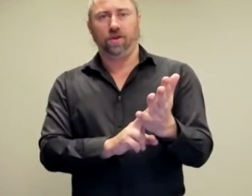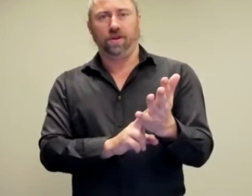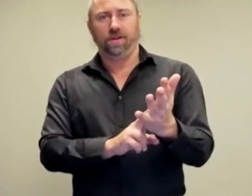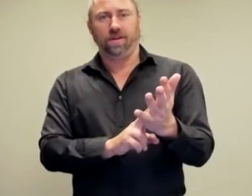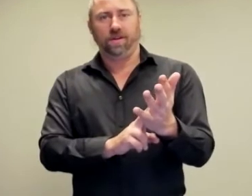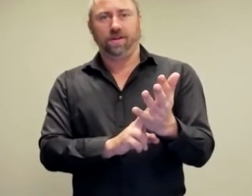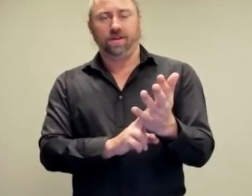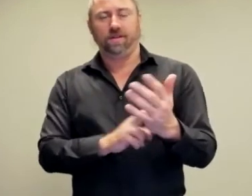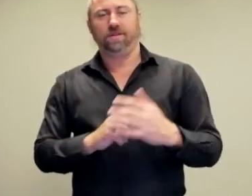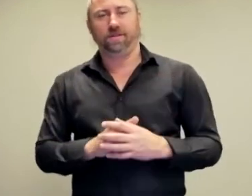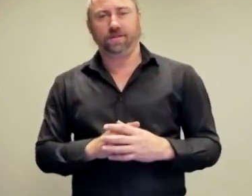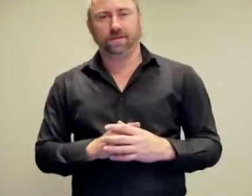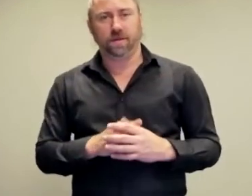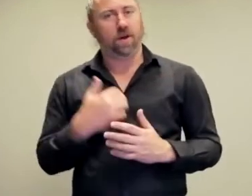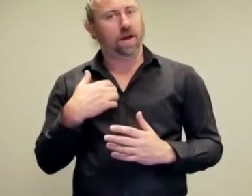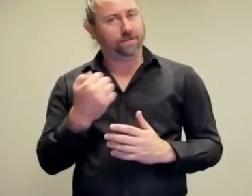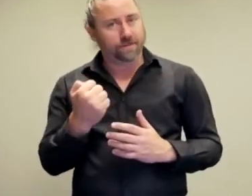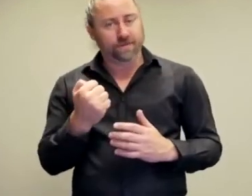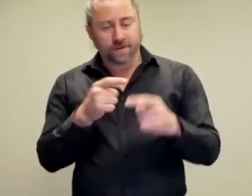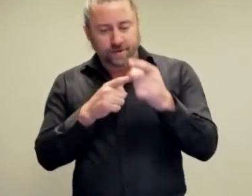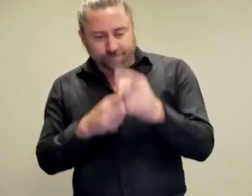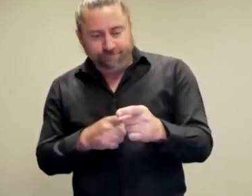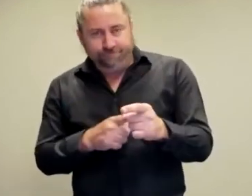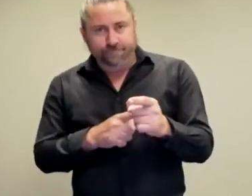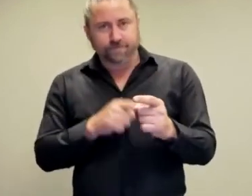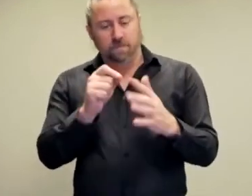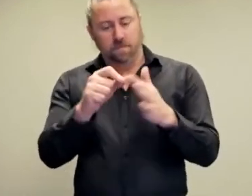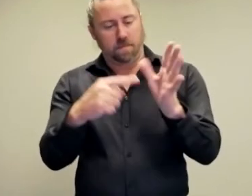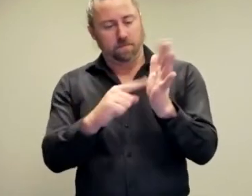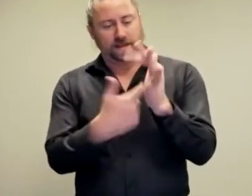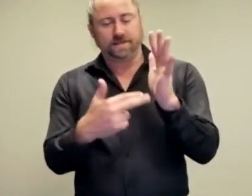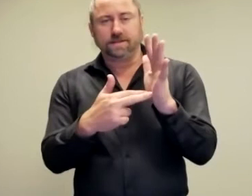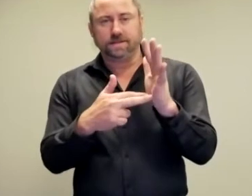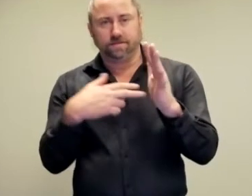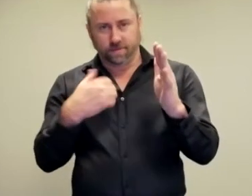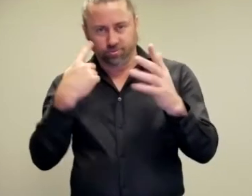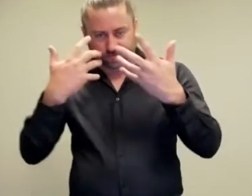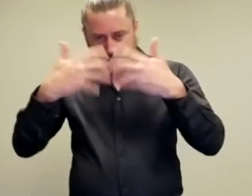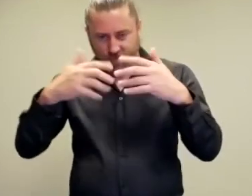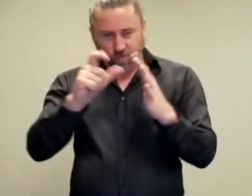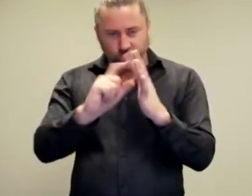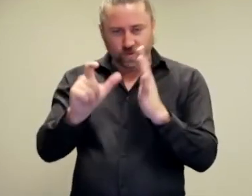the constraints of a particular pattern. But I needed